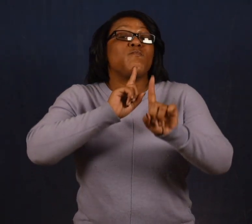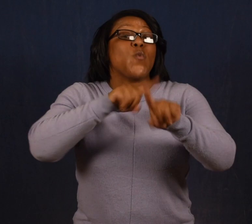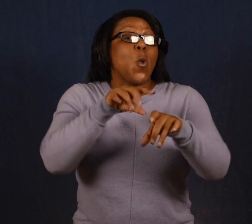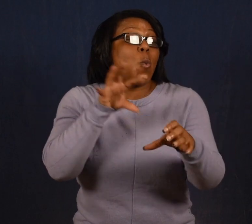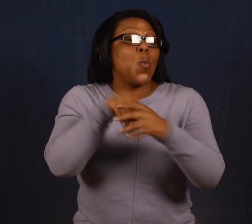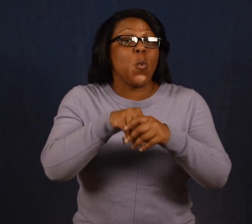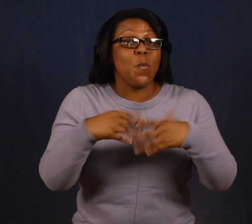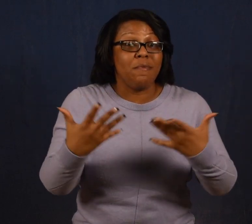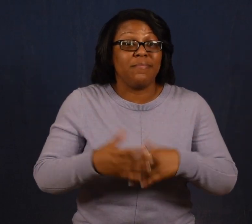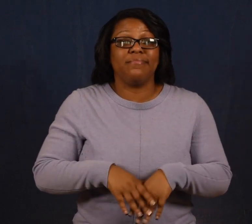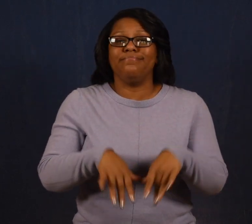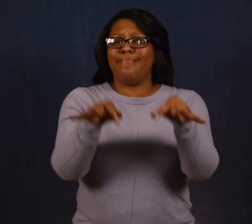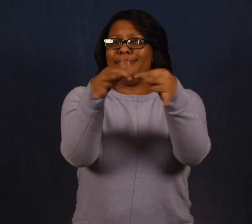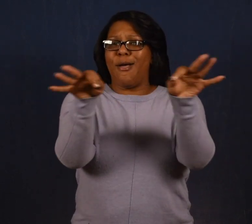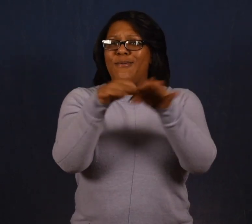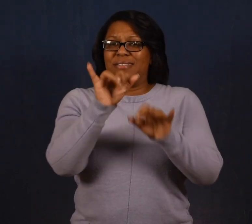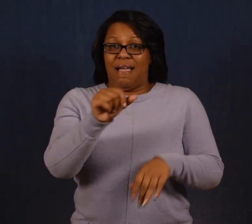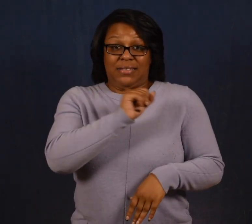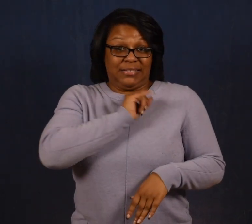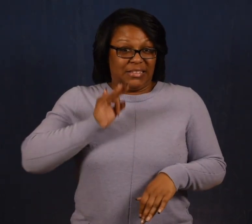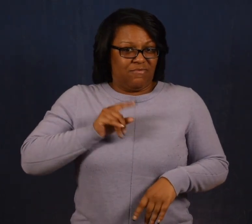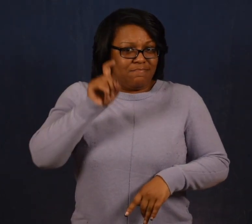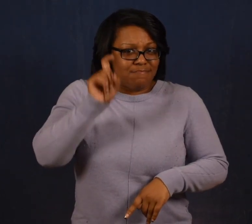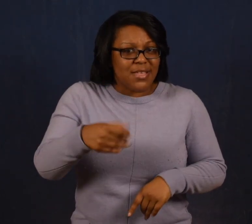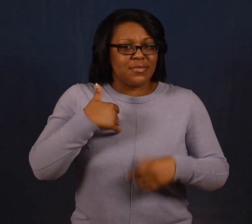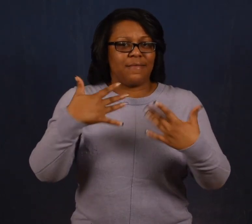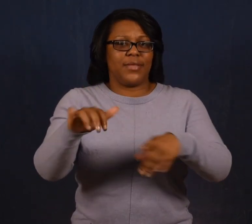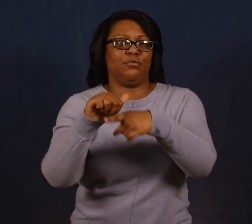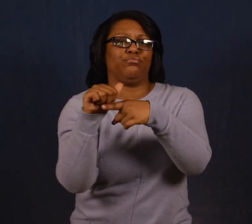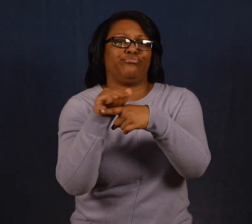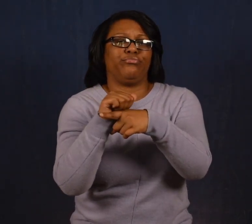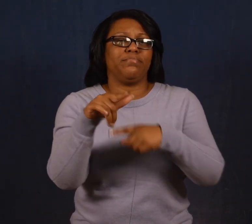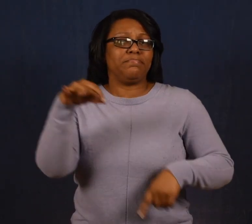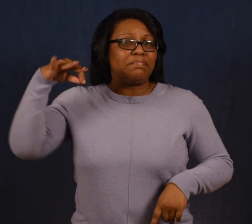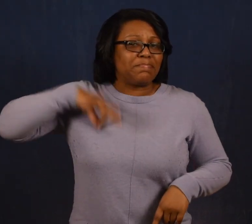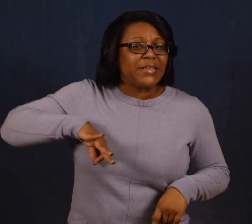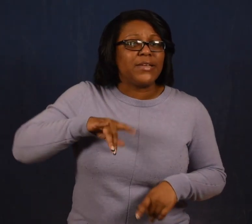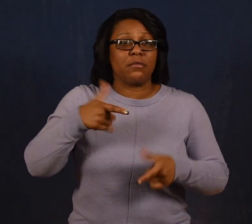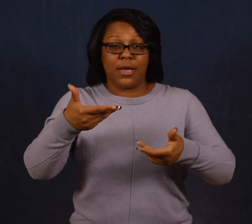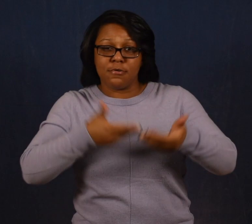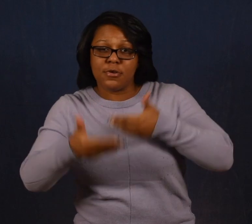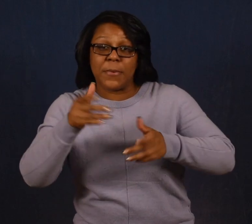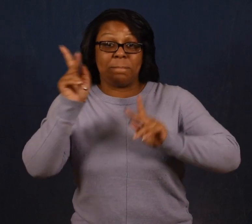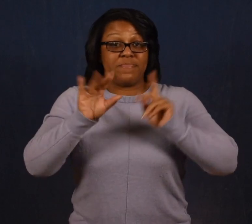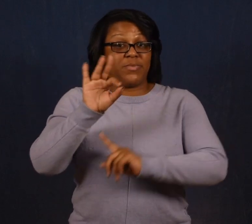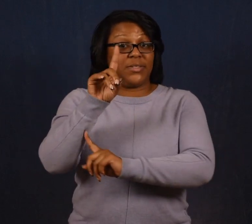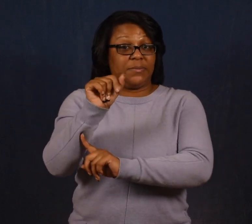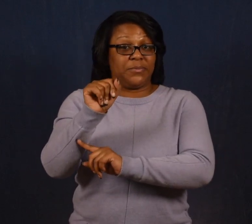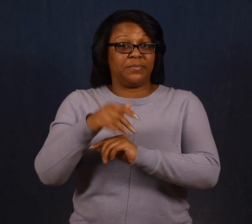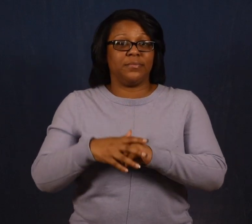The order included language that staff must be trained on the benefits of hiring people with disabilities,